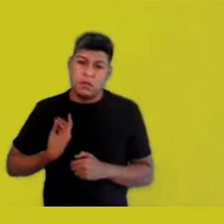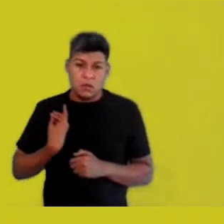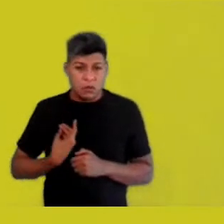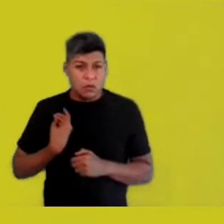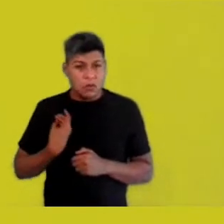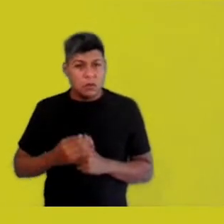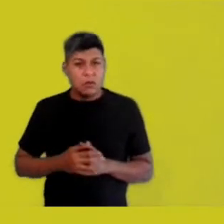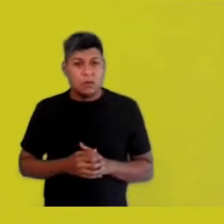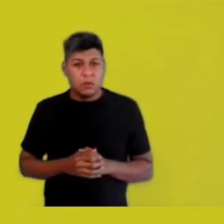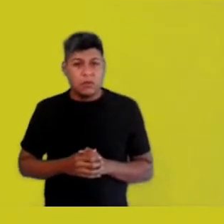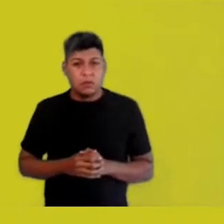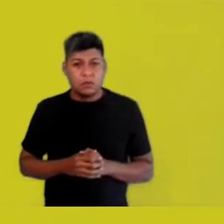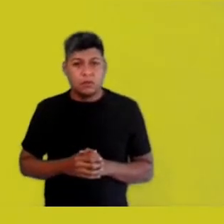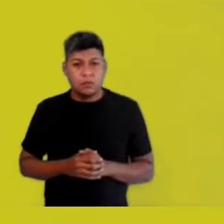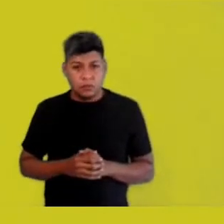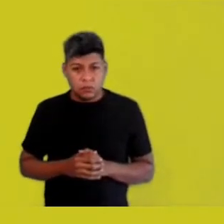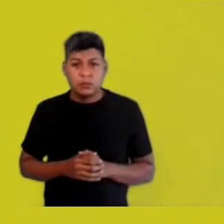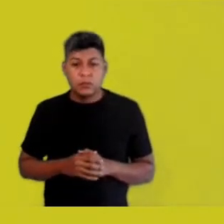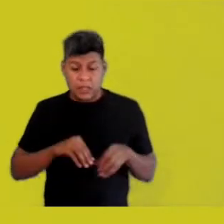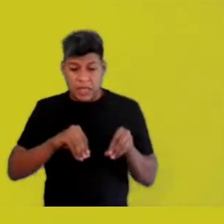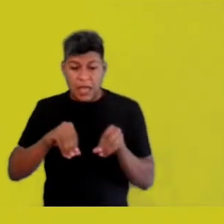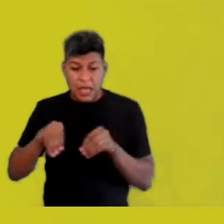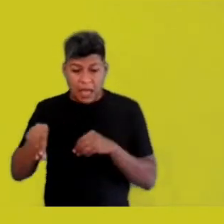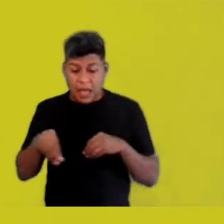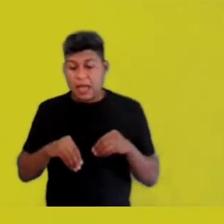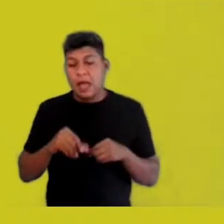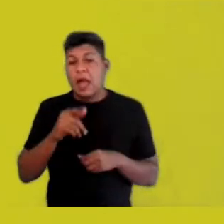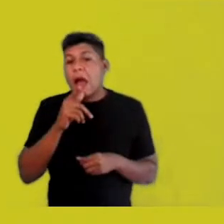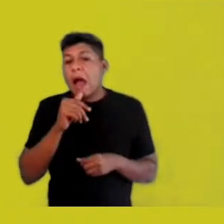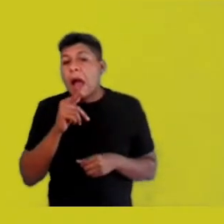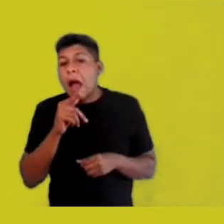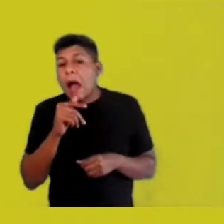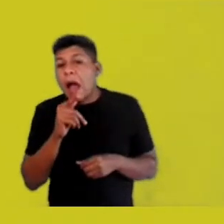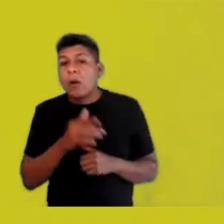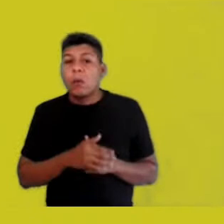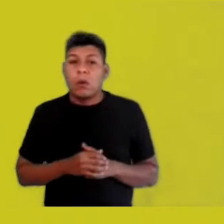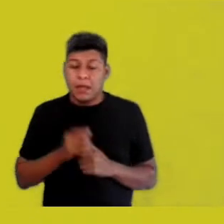of land, of water, of ideas, of bodies,